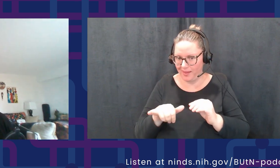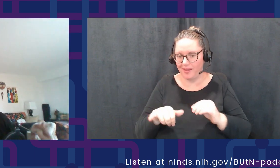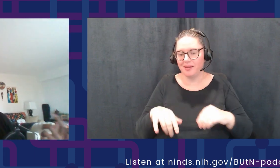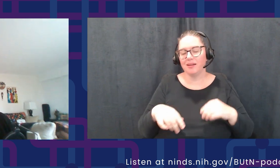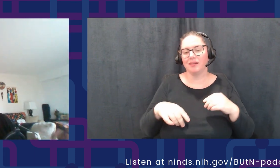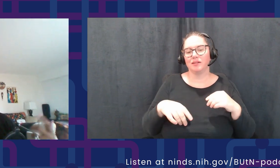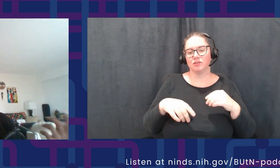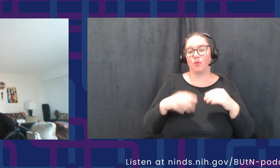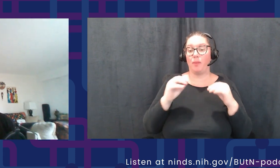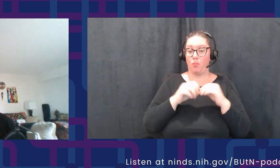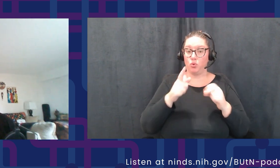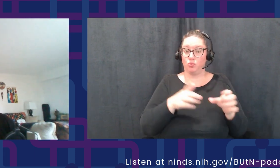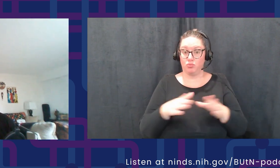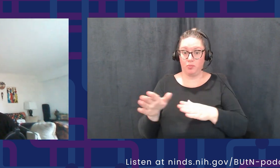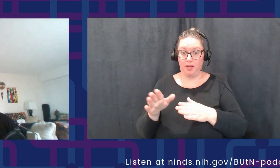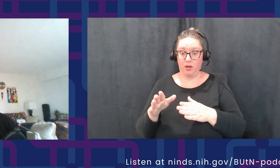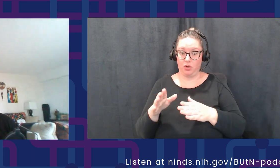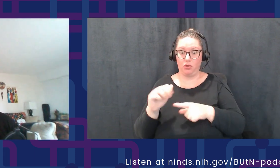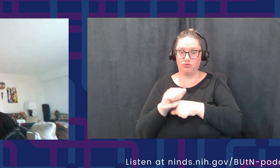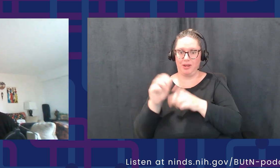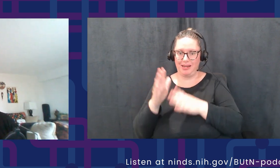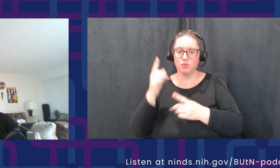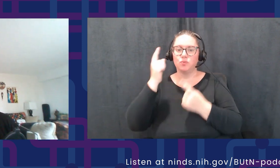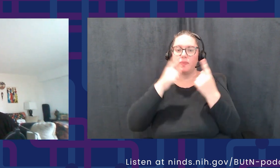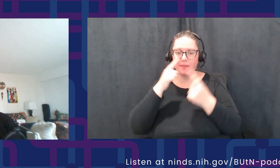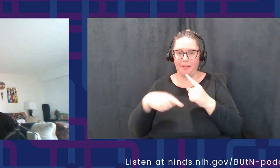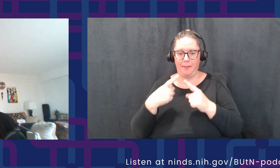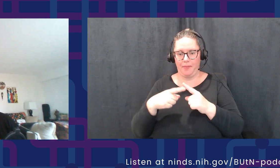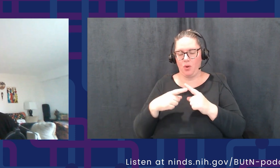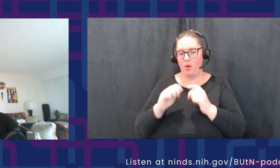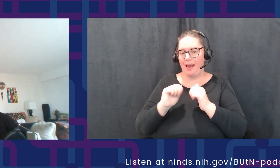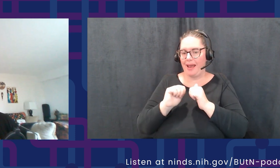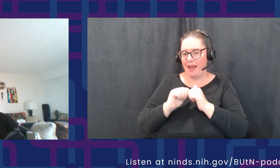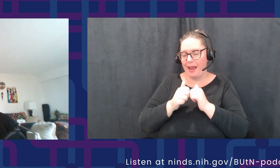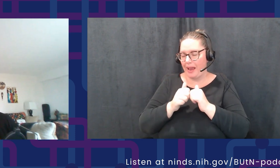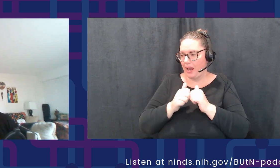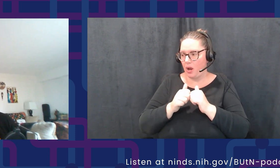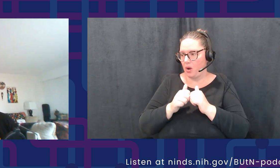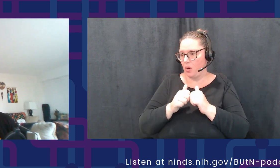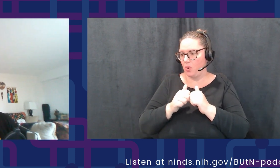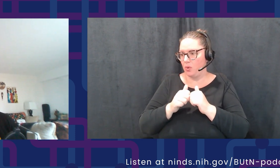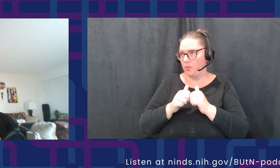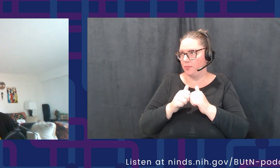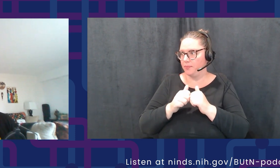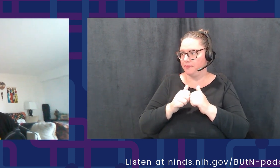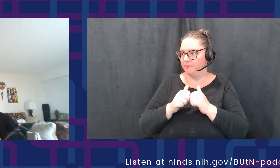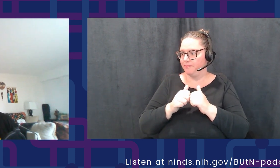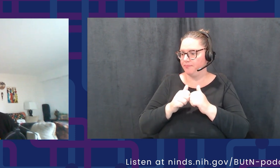I think the more you can prepare your trainees to think about how to feel